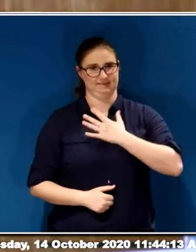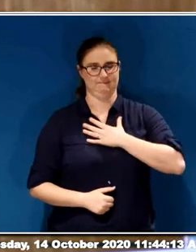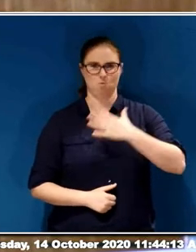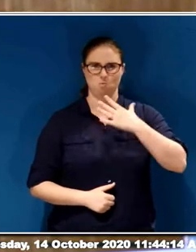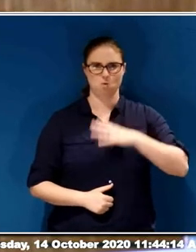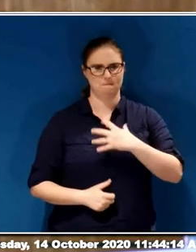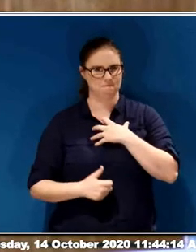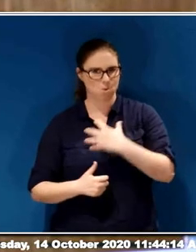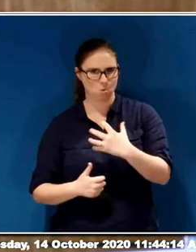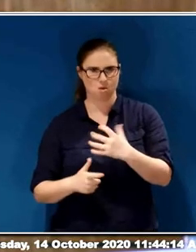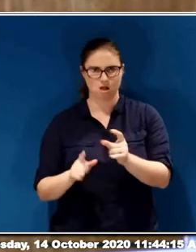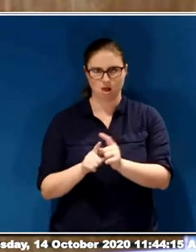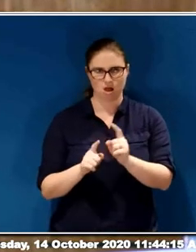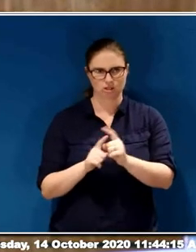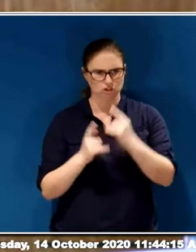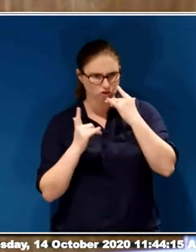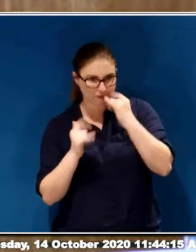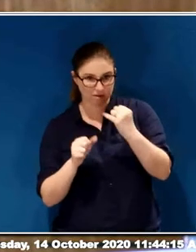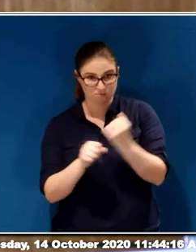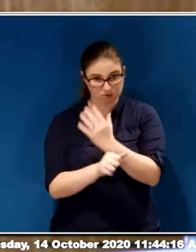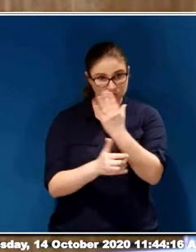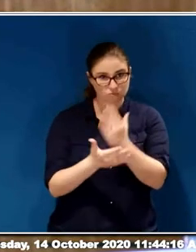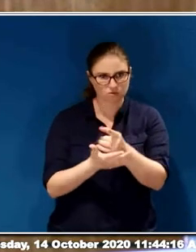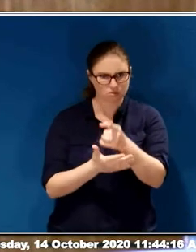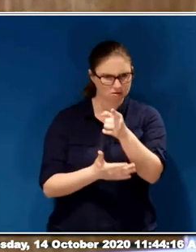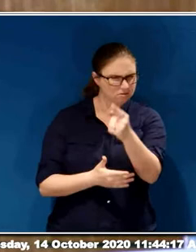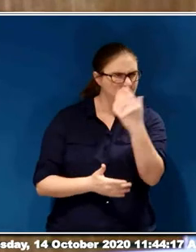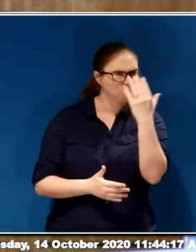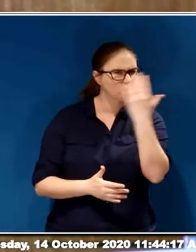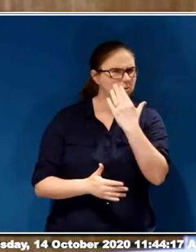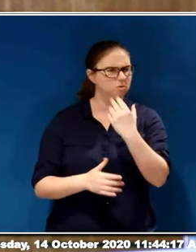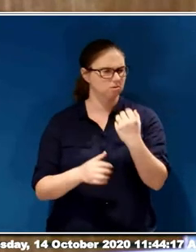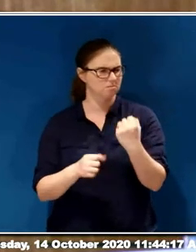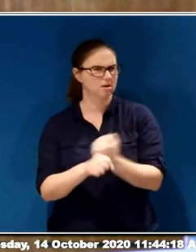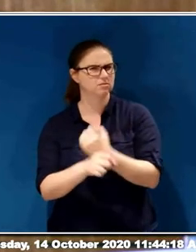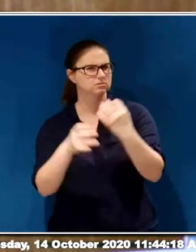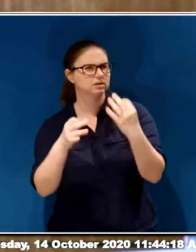school-based decision-making within the Education Act and a Principal's power